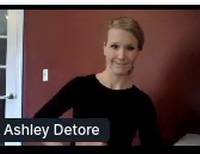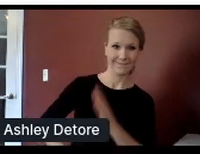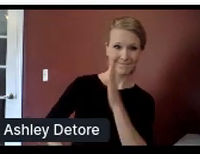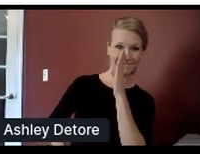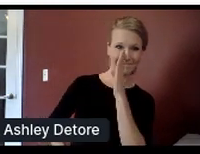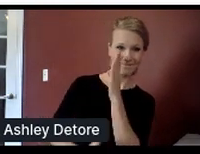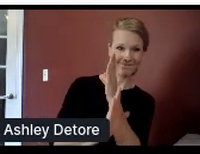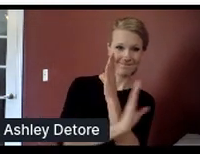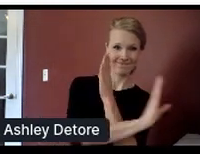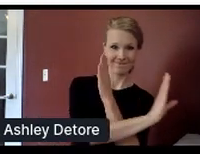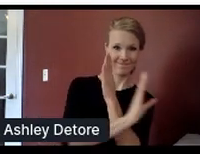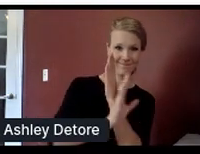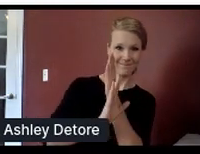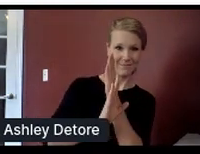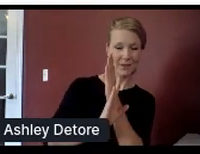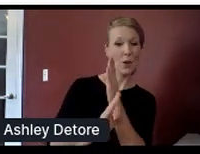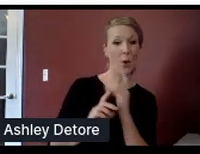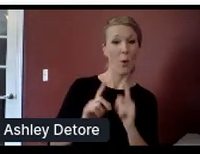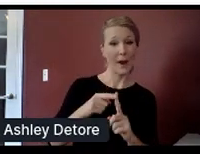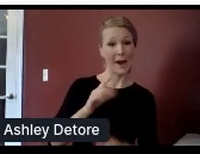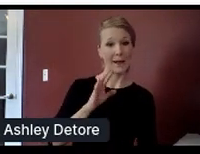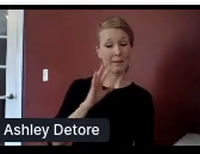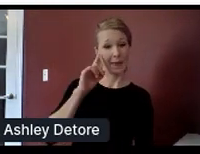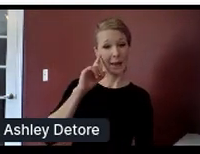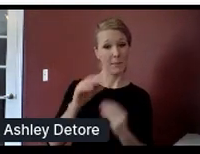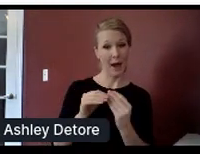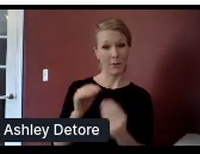I think about my grandmother all the time.